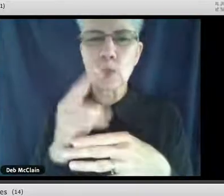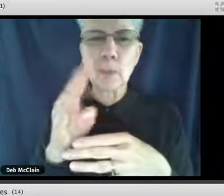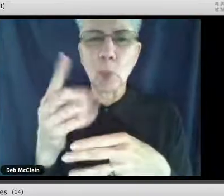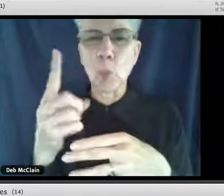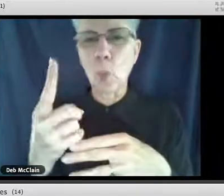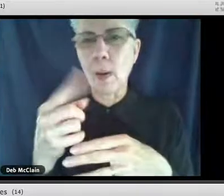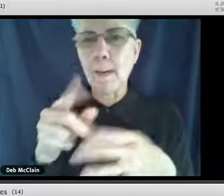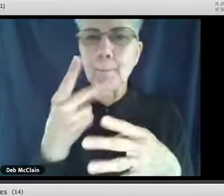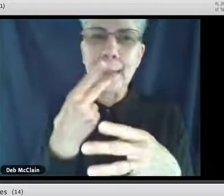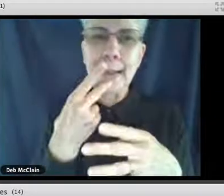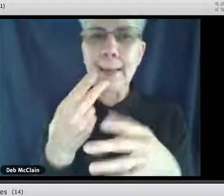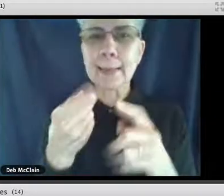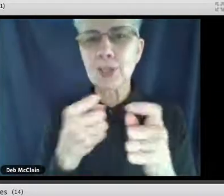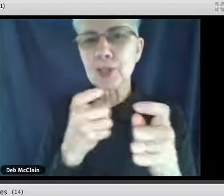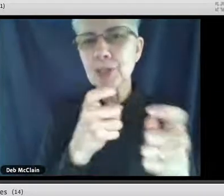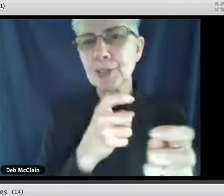on another page or something like that.